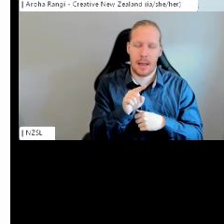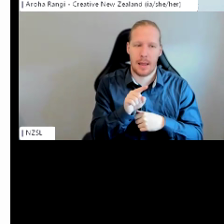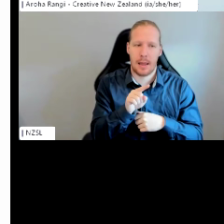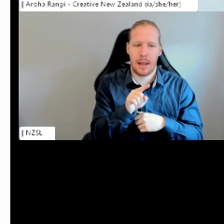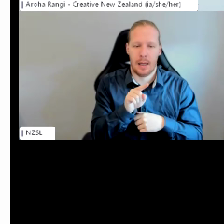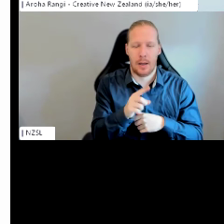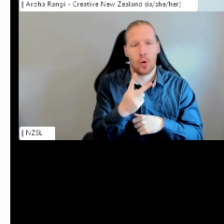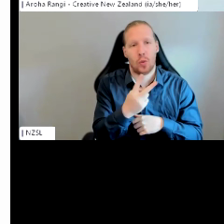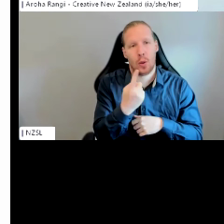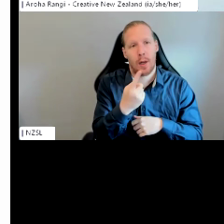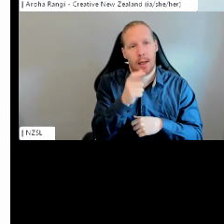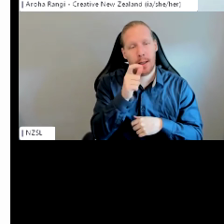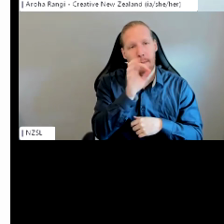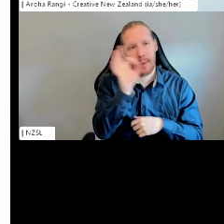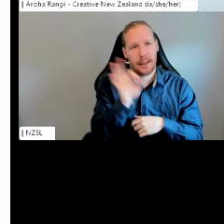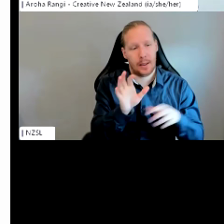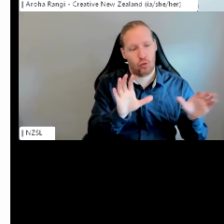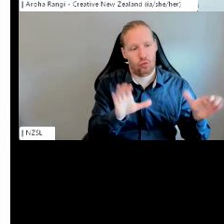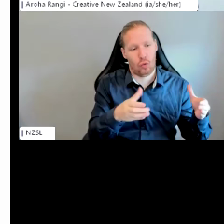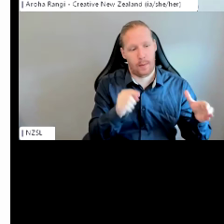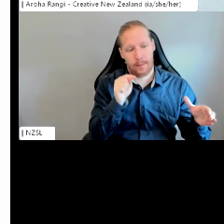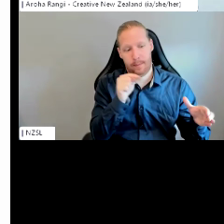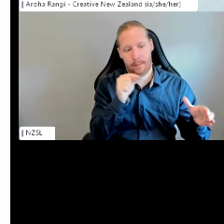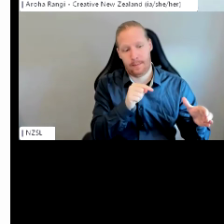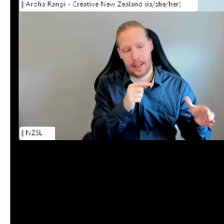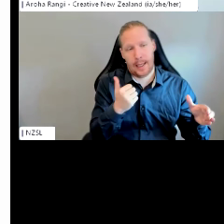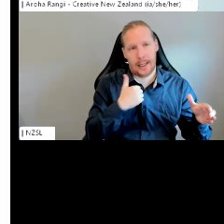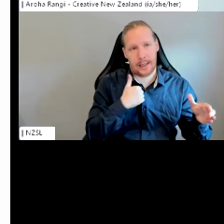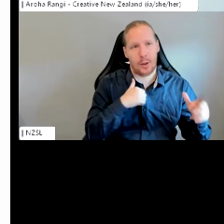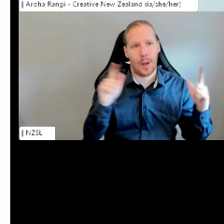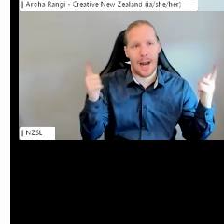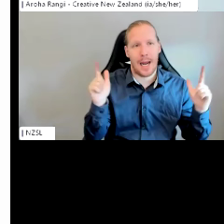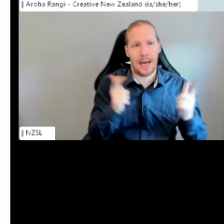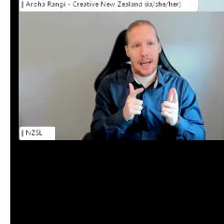um, haven't already made those decisions. I am definitely attending less and they're not keeping